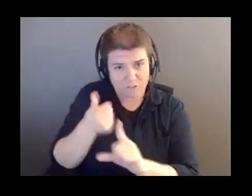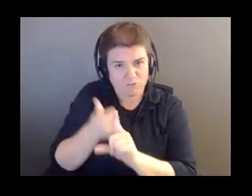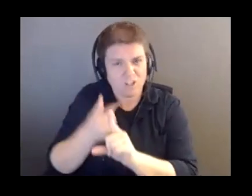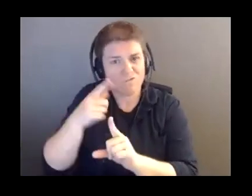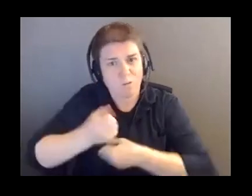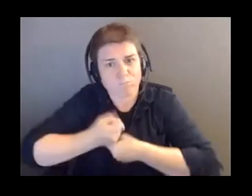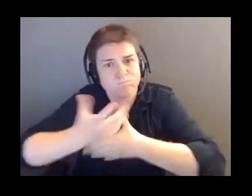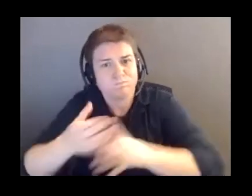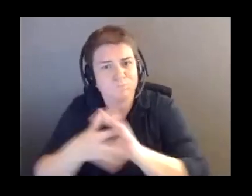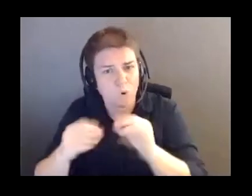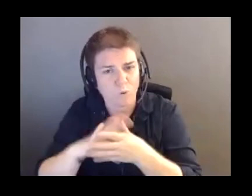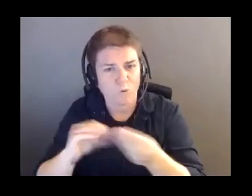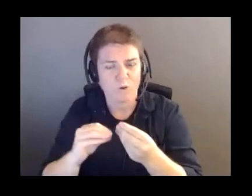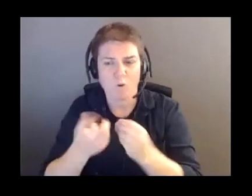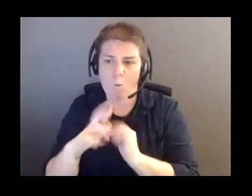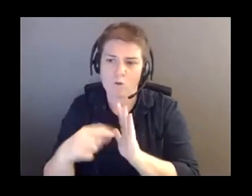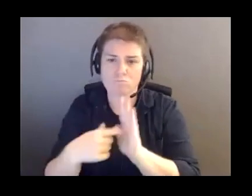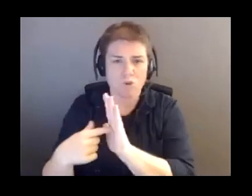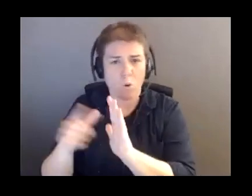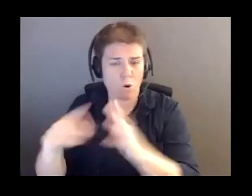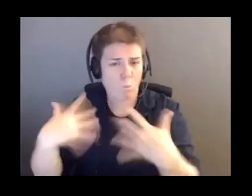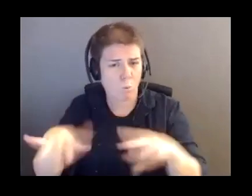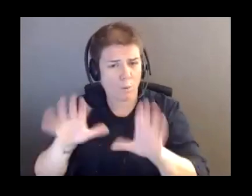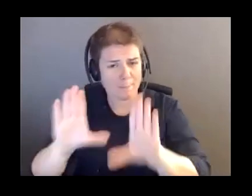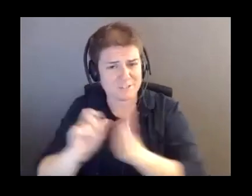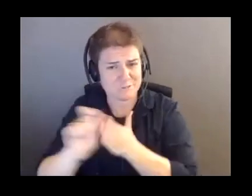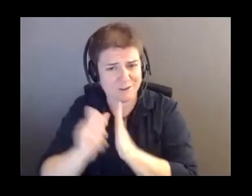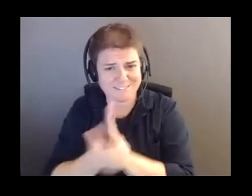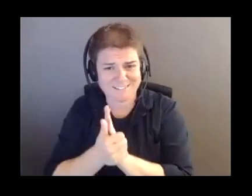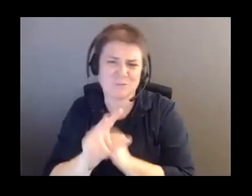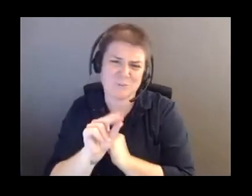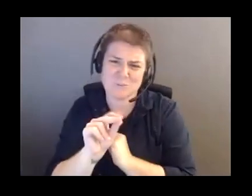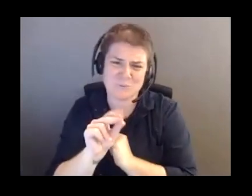or a demonstration of your incredible writing skills. Rather, your goal is to paint a full